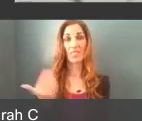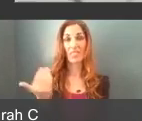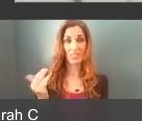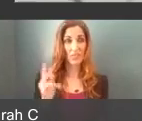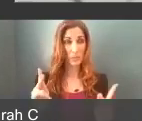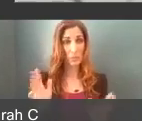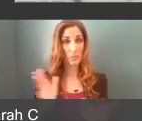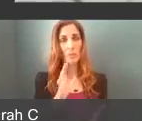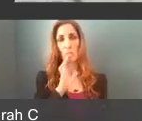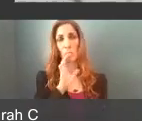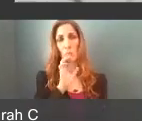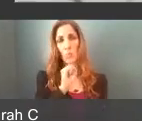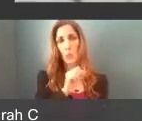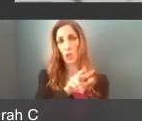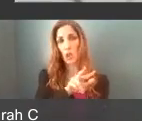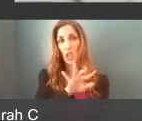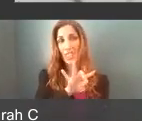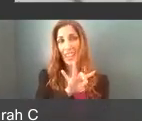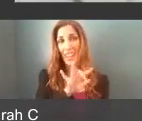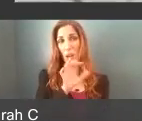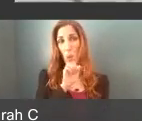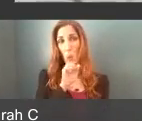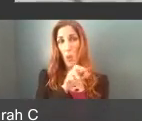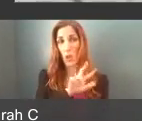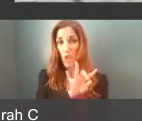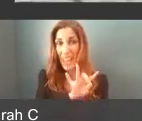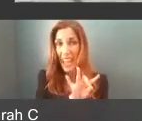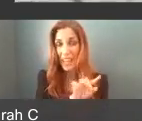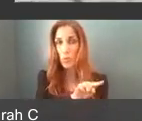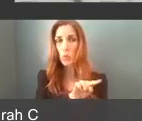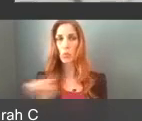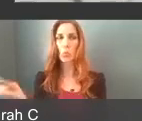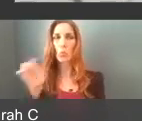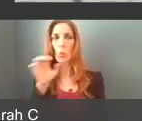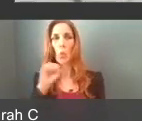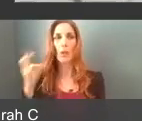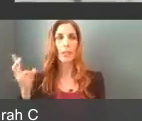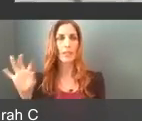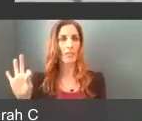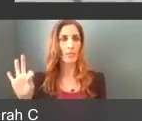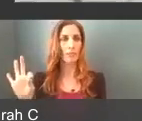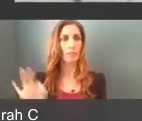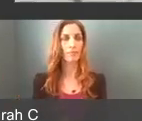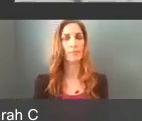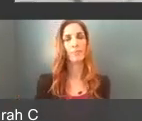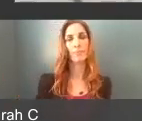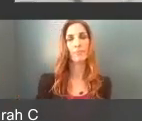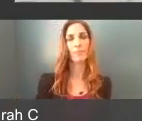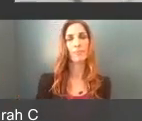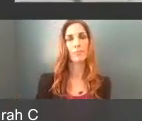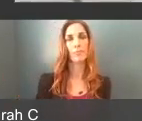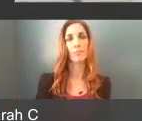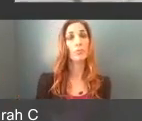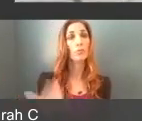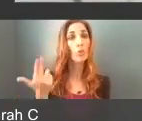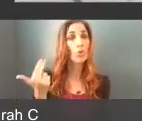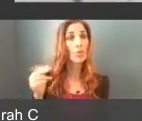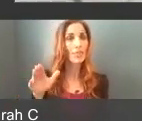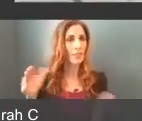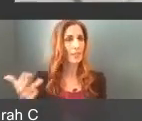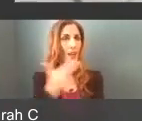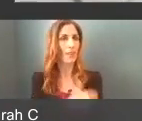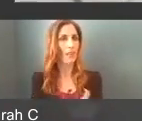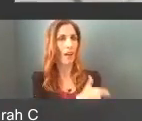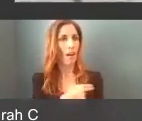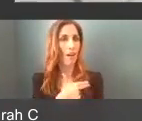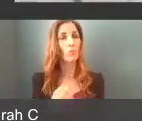38 years old to 97 years old. 13 died in a hospital and two in a long-term care facility.